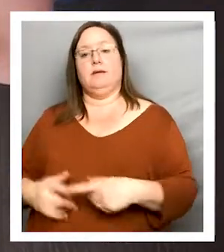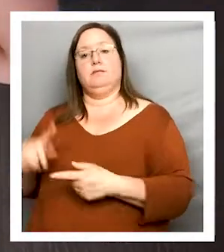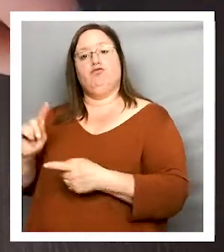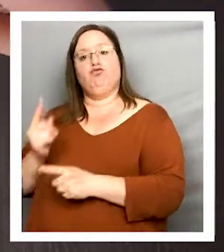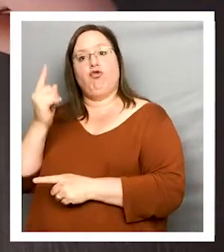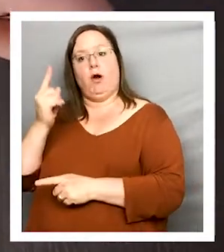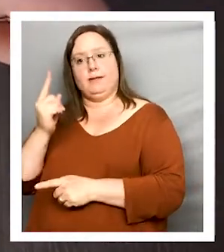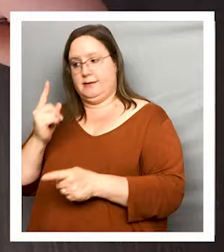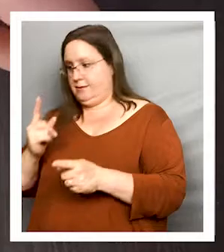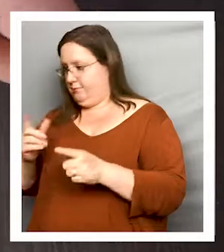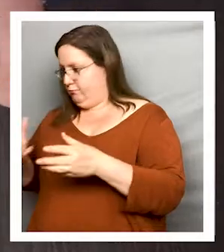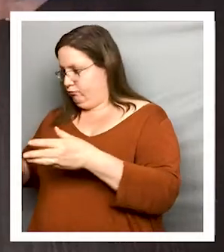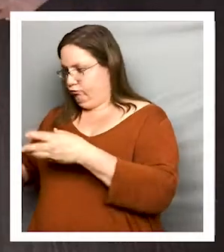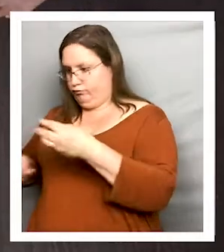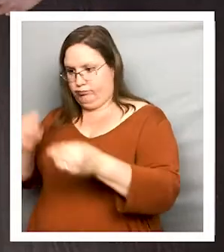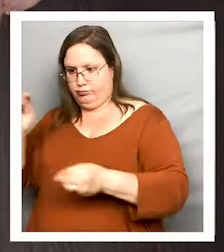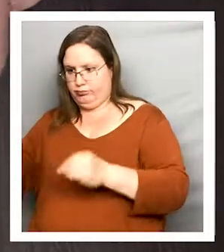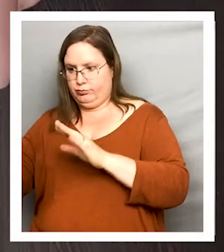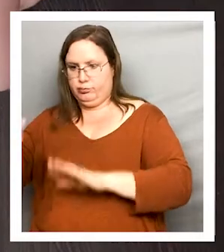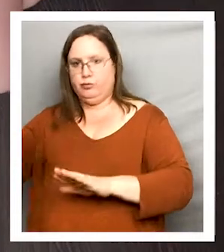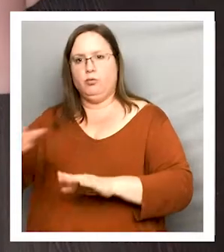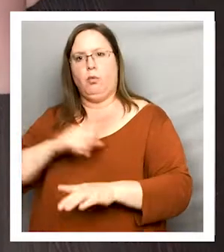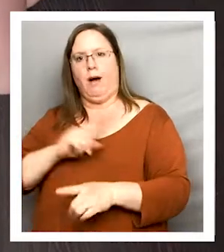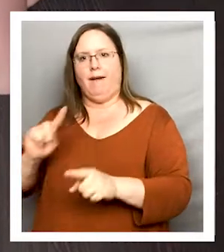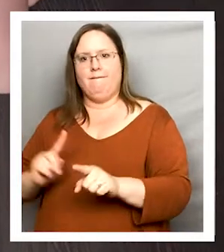if you have any spaceman or alien figures